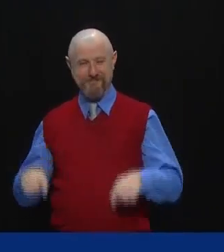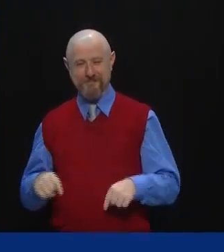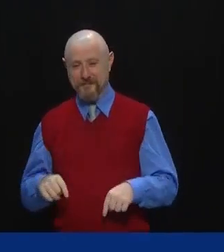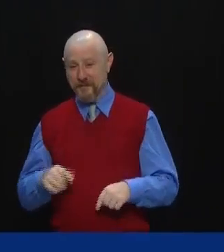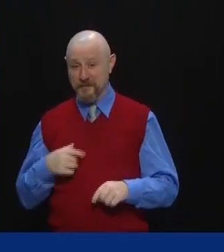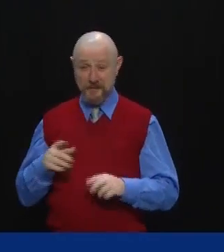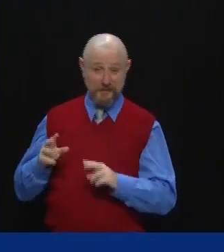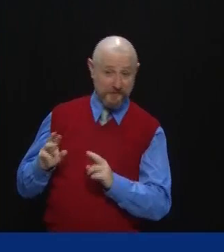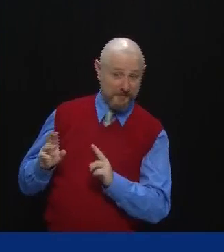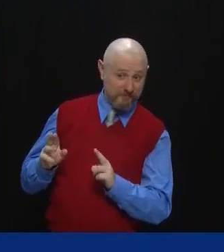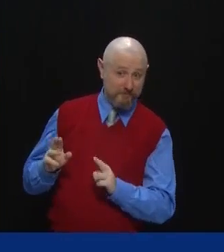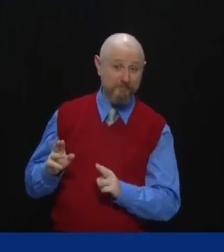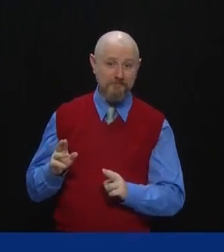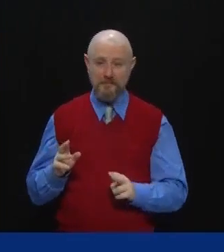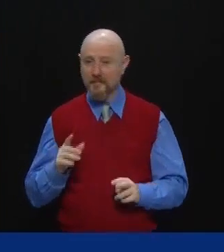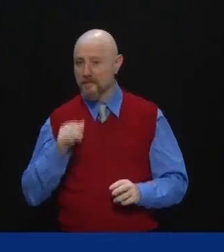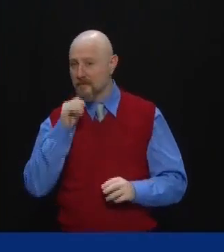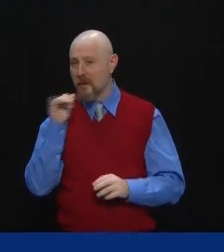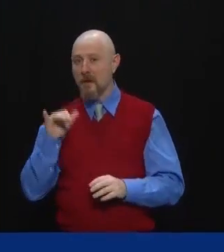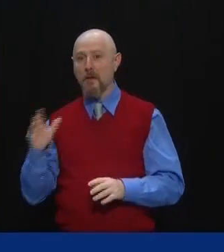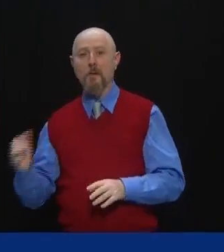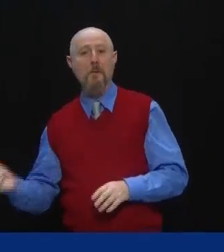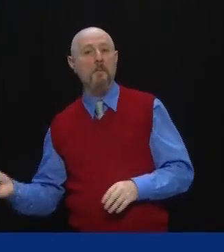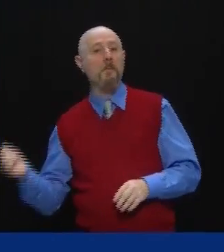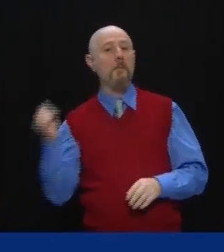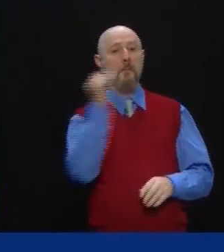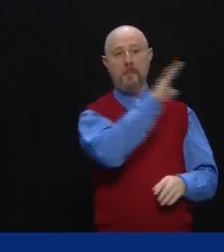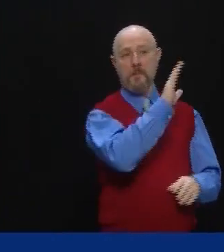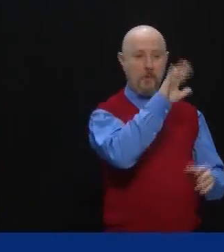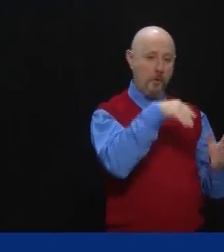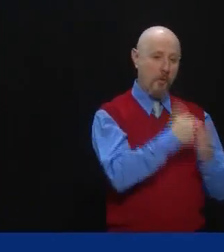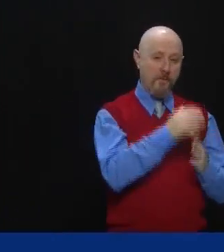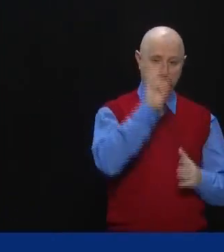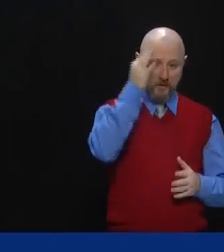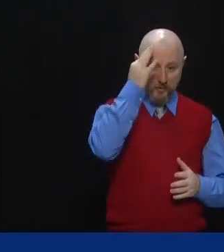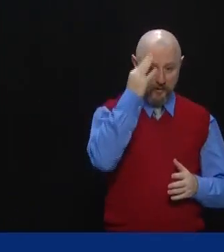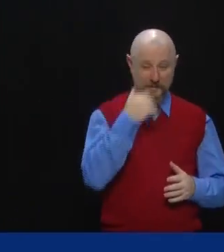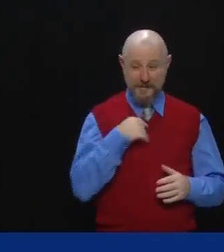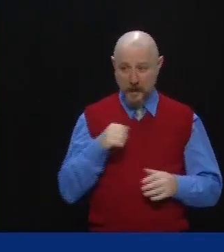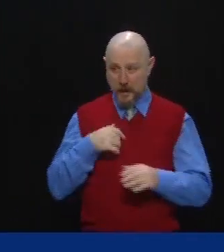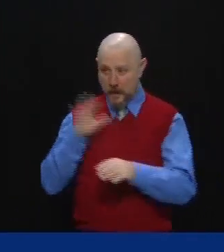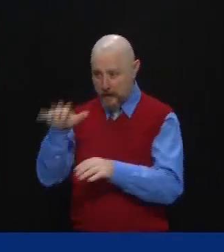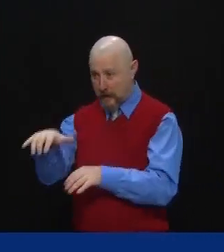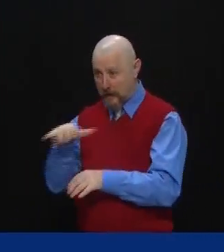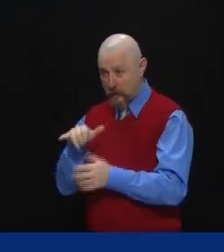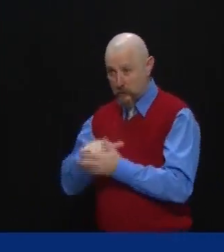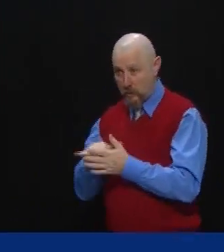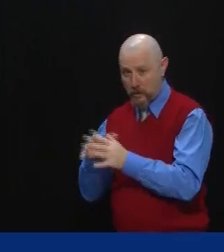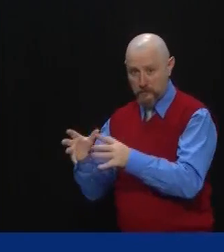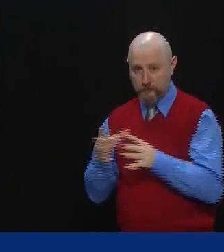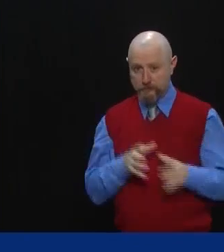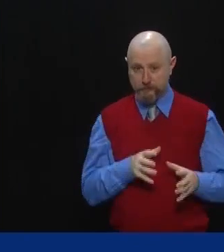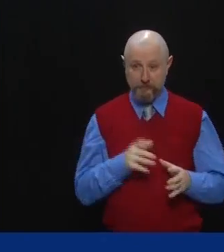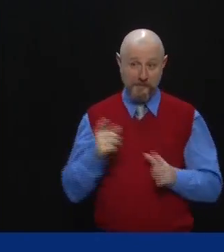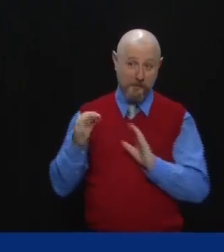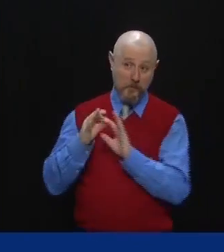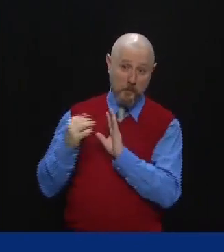CLOSE TO US. I'M ONE OF THE FIRST TO DRIVE AVAILABLE AND ALL ALLOCATIONS ARE NOT GOING TO THE FEDERAL GOVERNMENT.